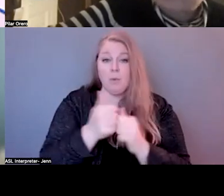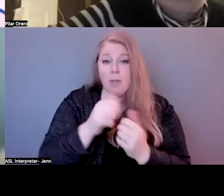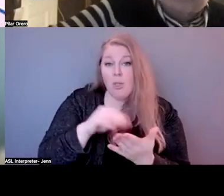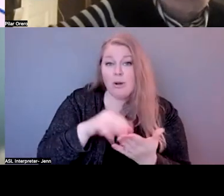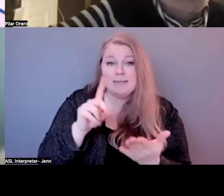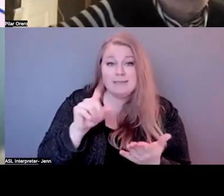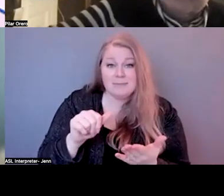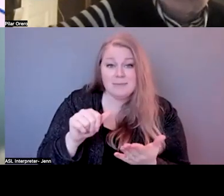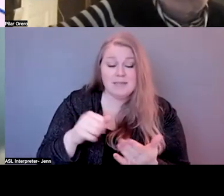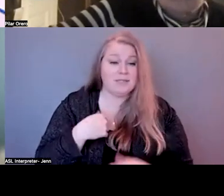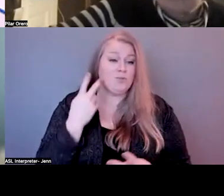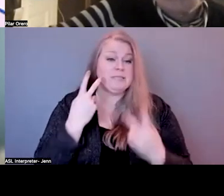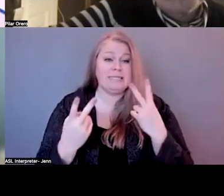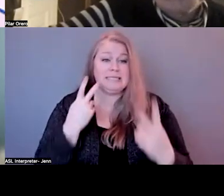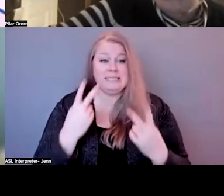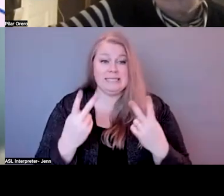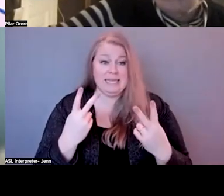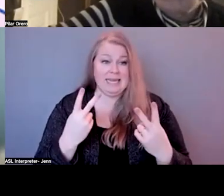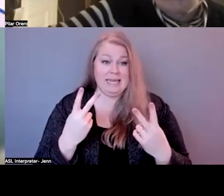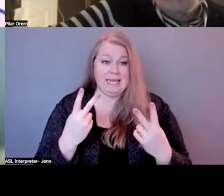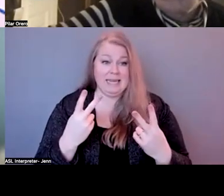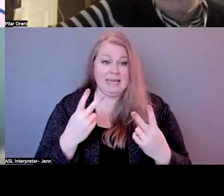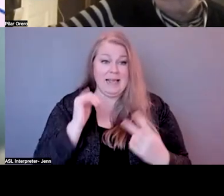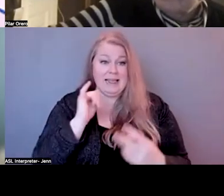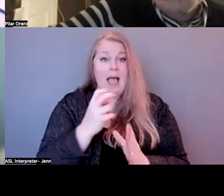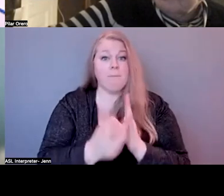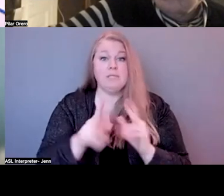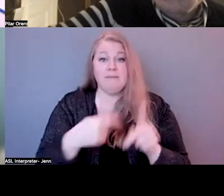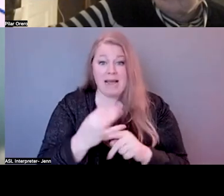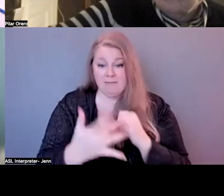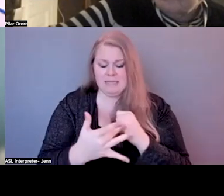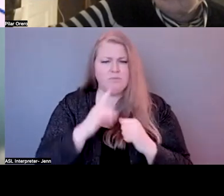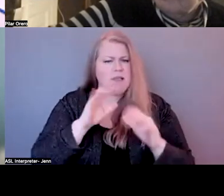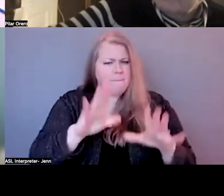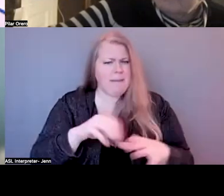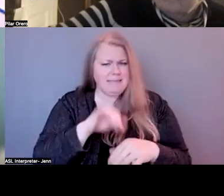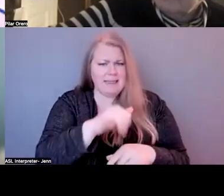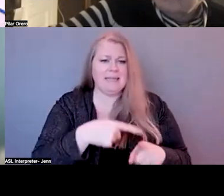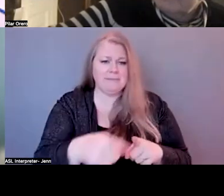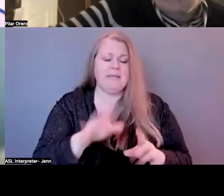We are seeing your immersive use very powerfully within that space. Actually, from really